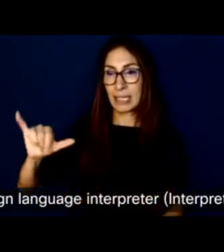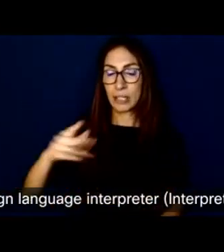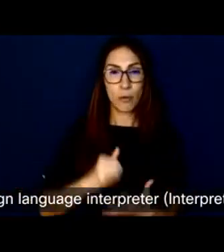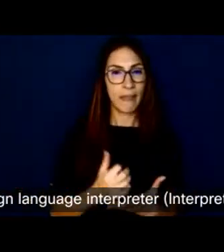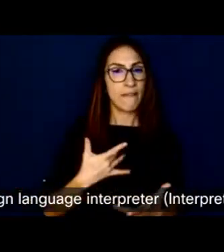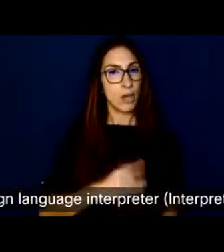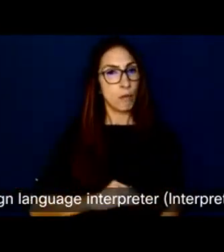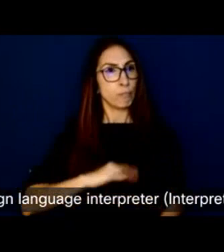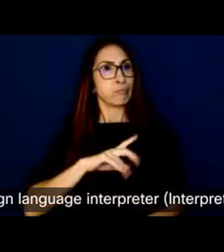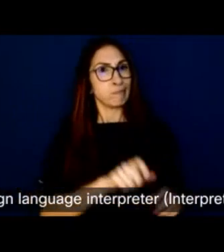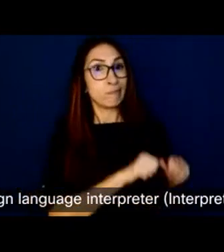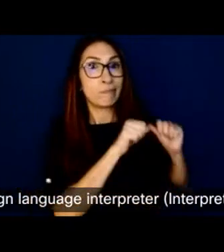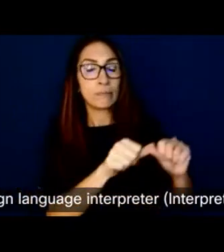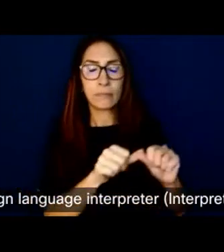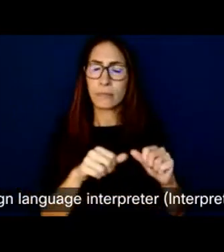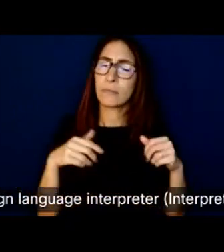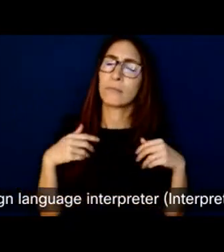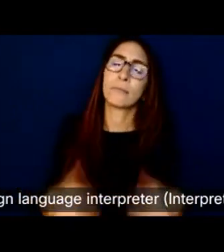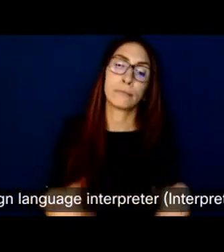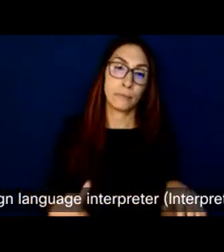I mean adding to that, I would say if your